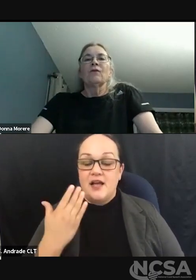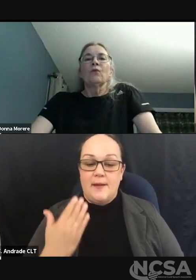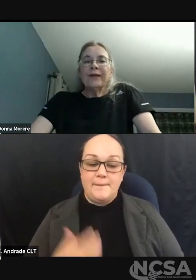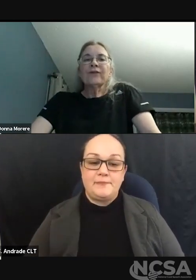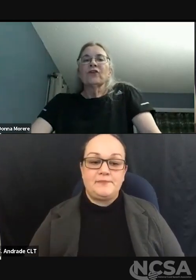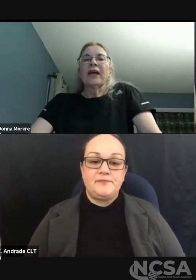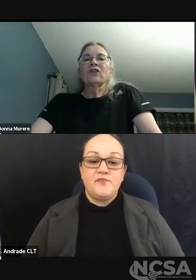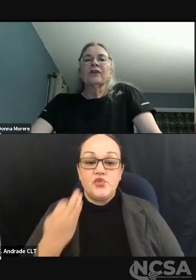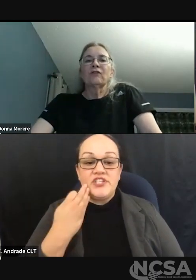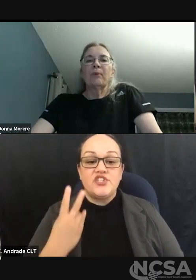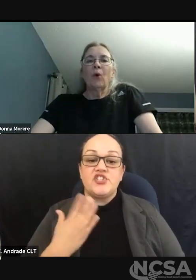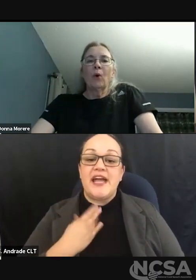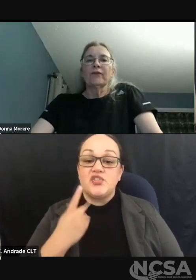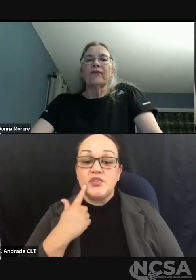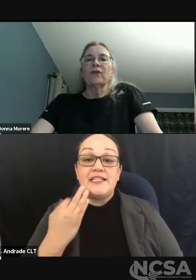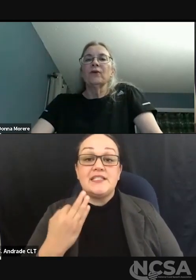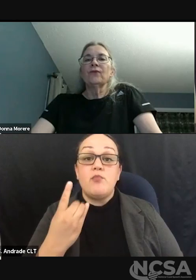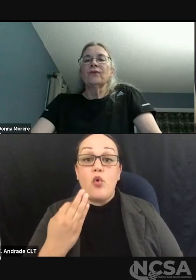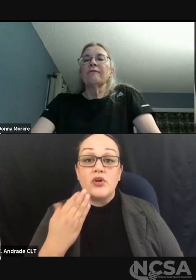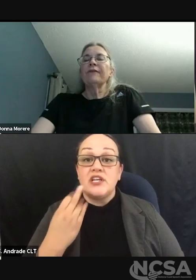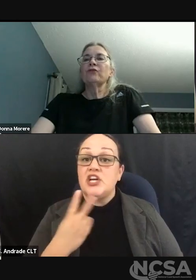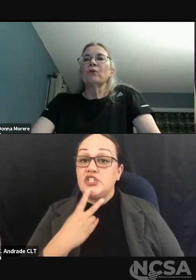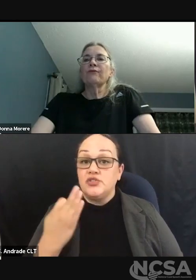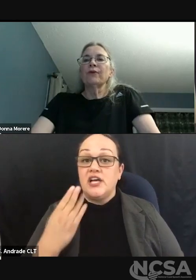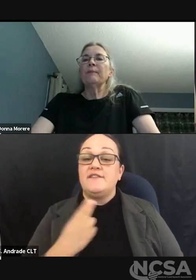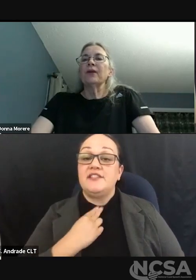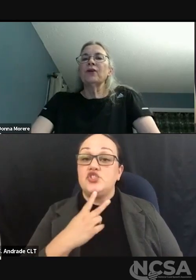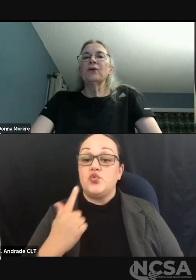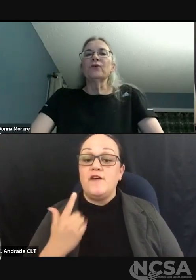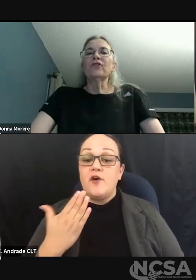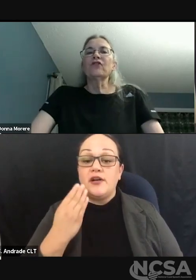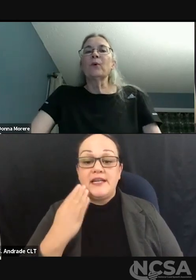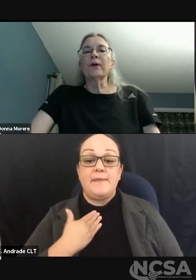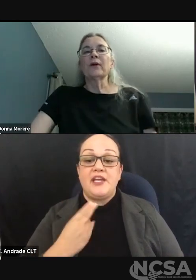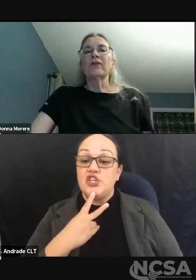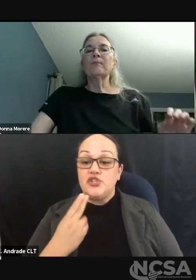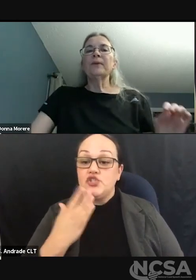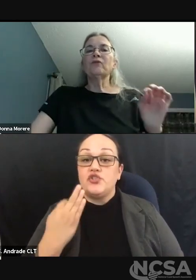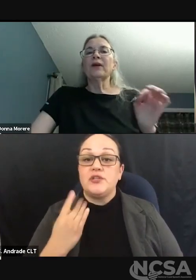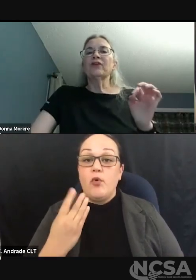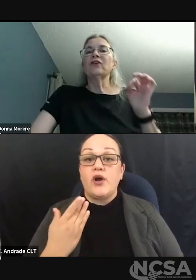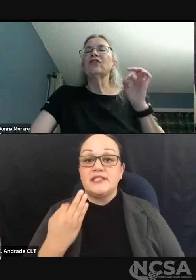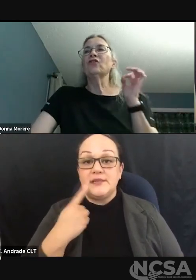Research actually supports the use of visual phonemic cues to support speech production in